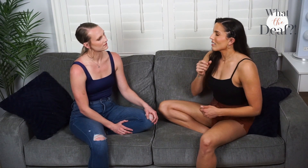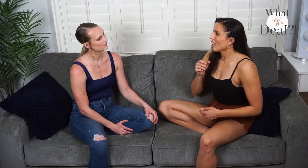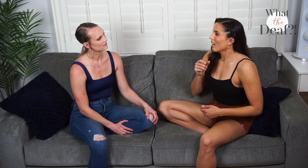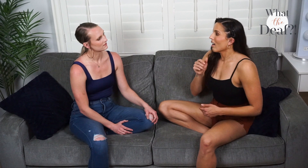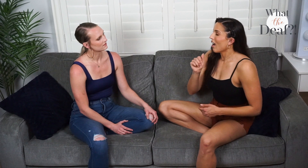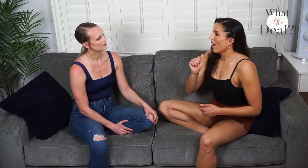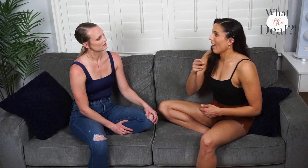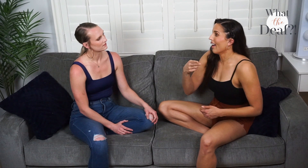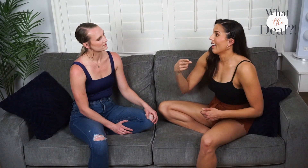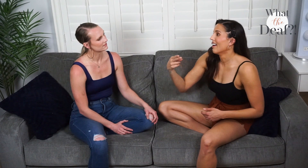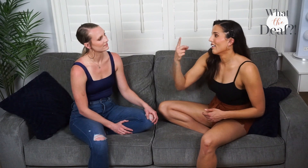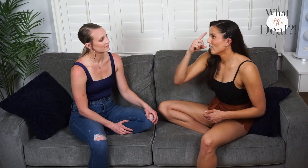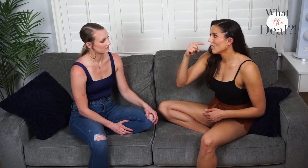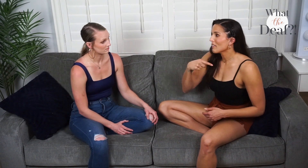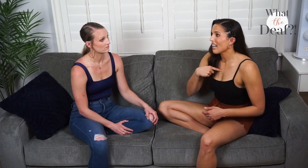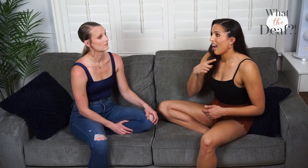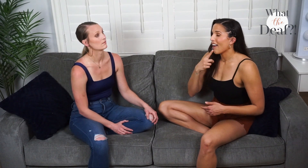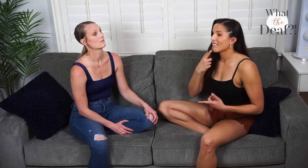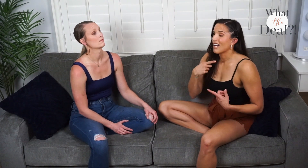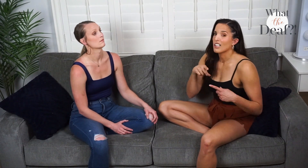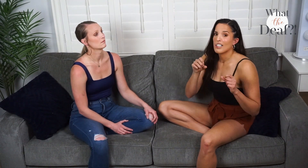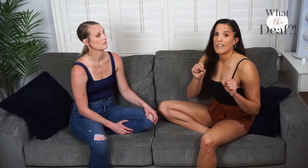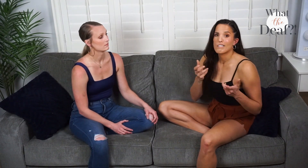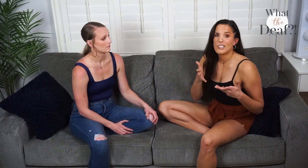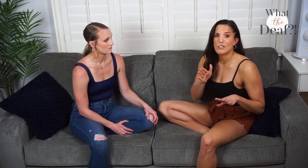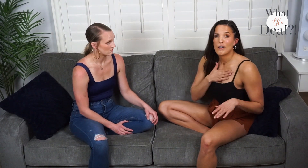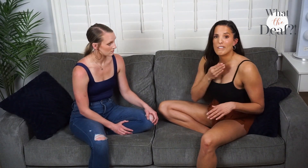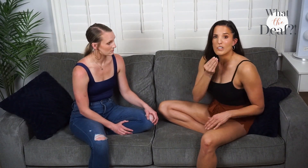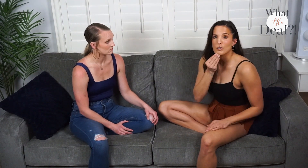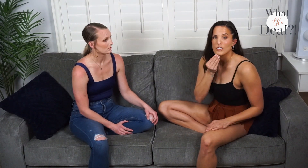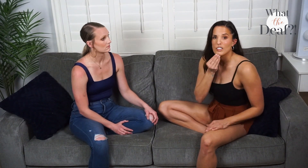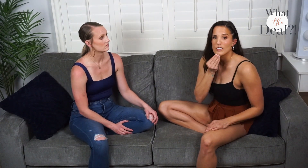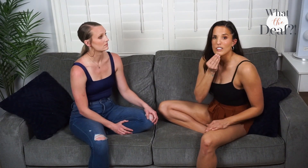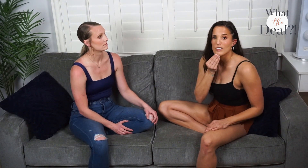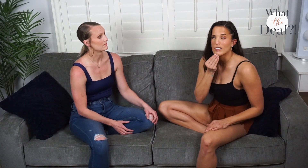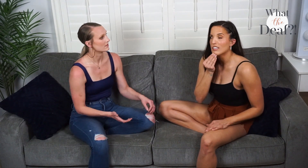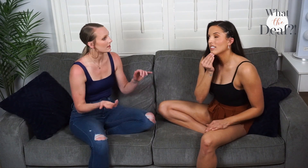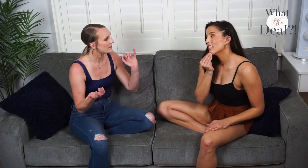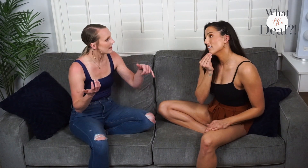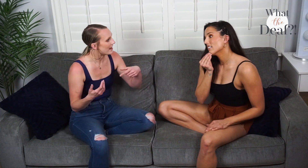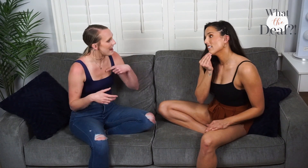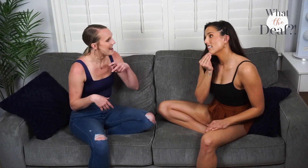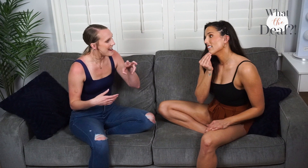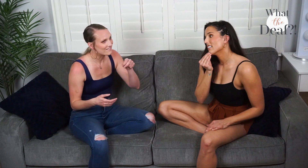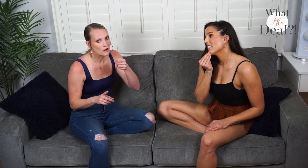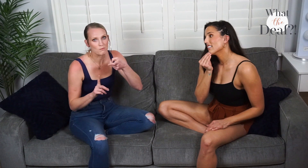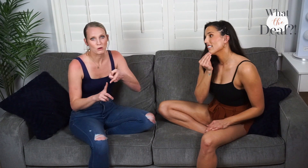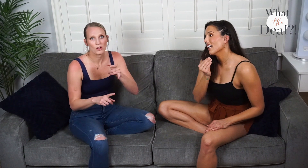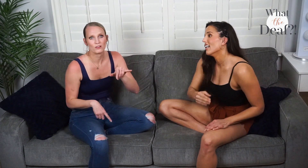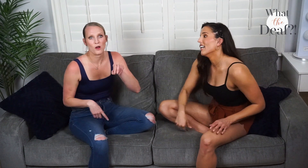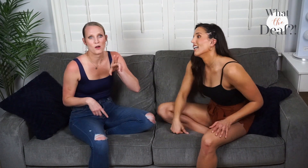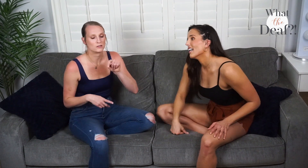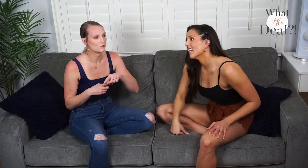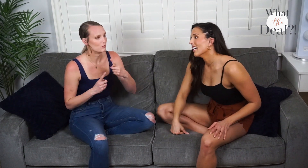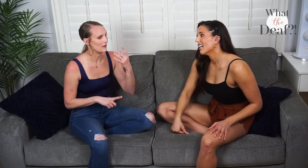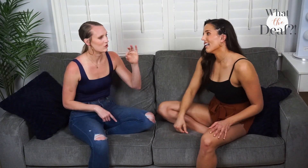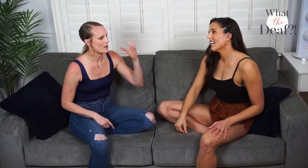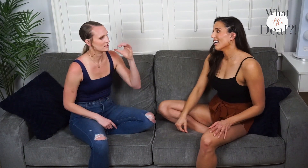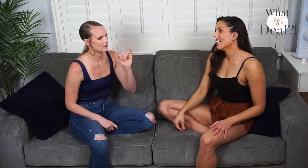And it was so nice 'cause I can finally finish eating my food. Yes, I even pointed that out to your cousin.